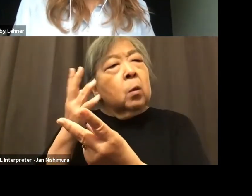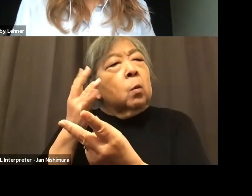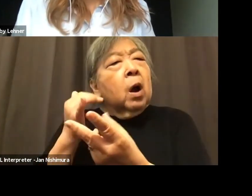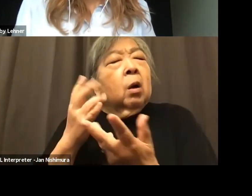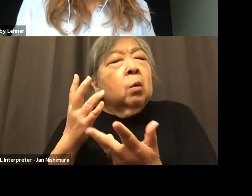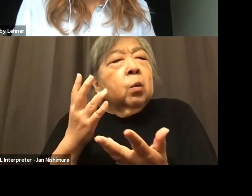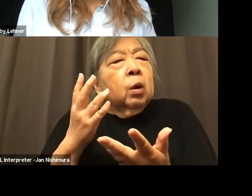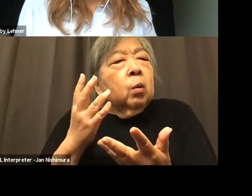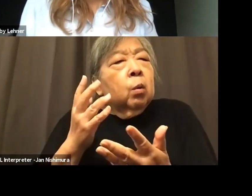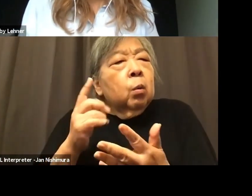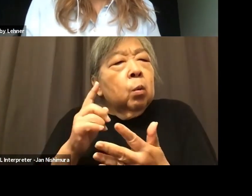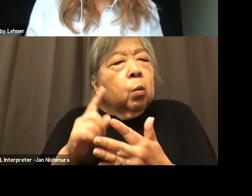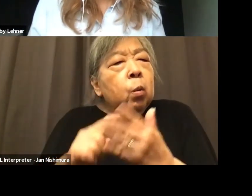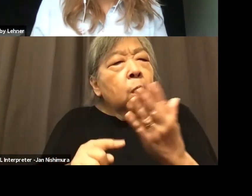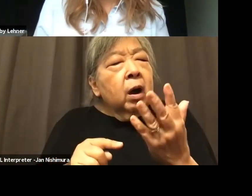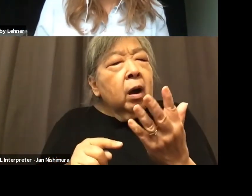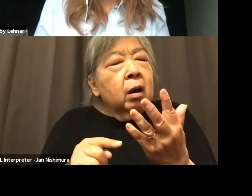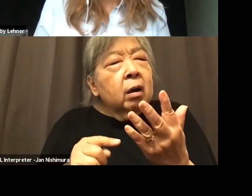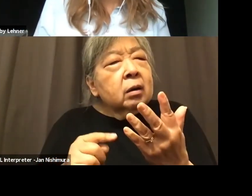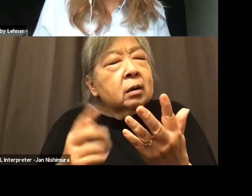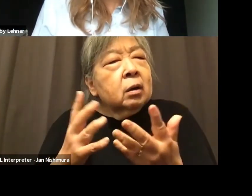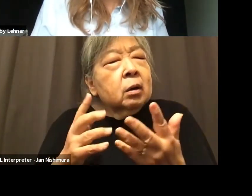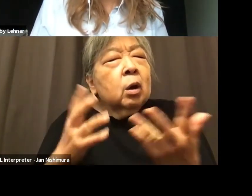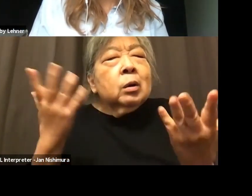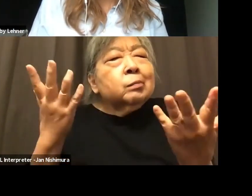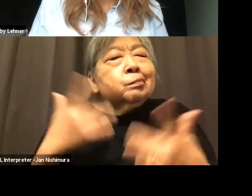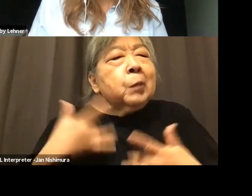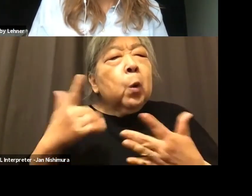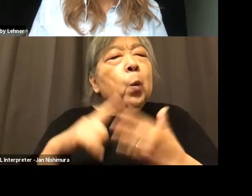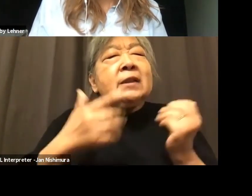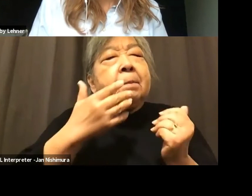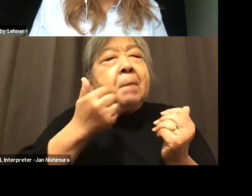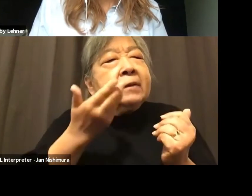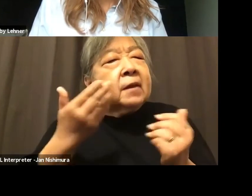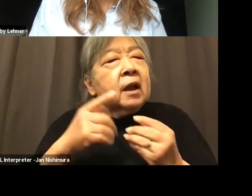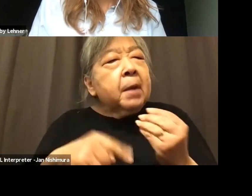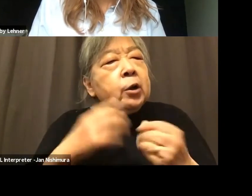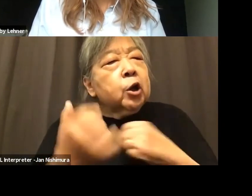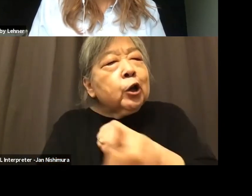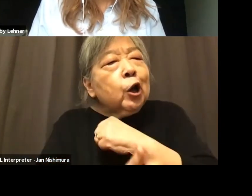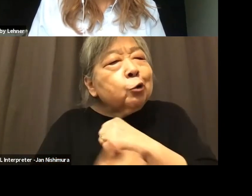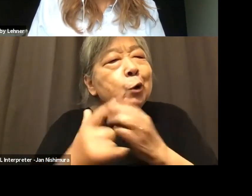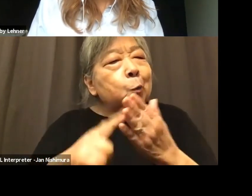is kind of the best thing about your country, the thing that sets it apart that maybe people